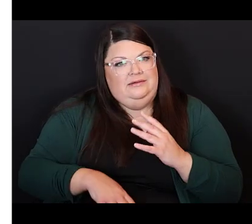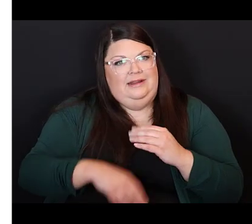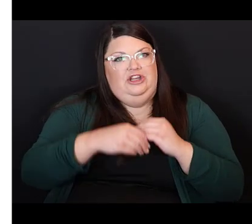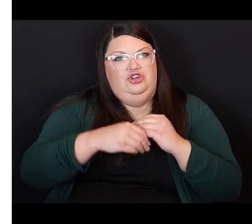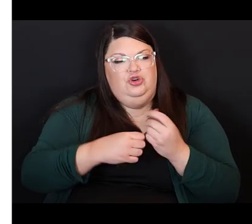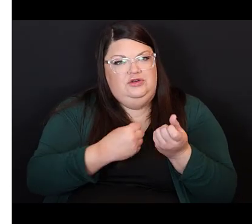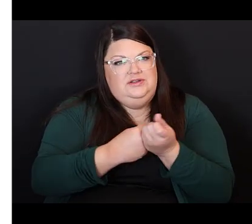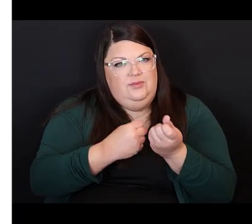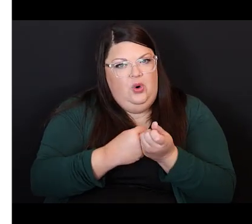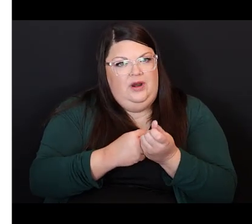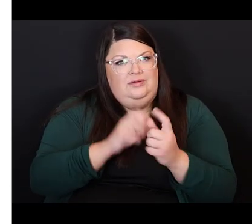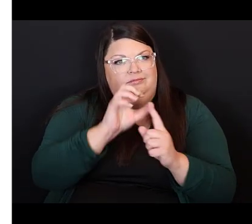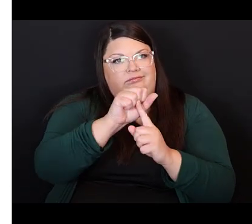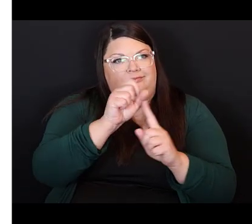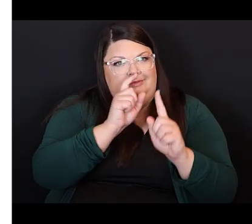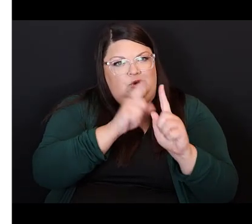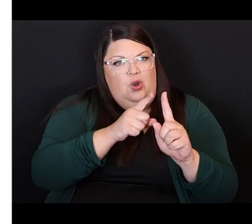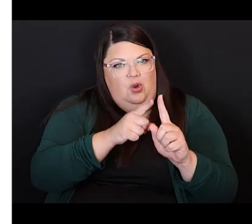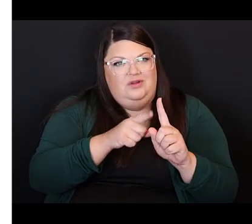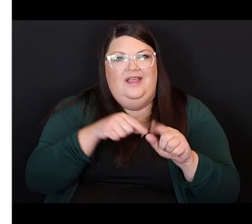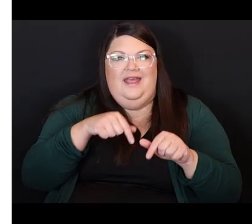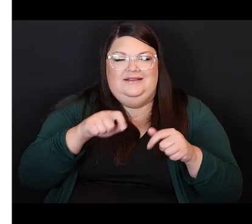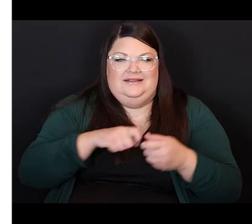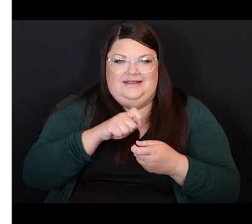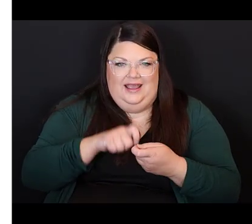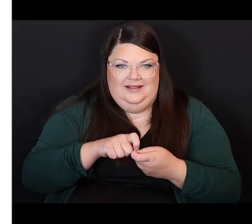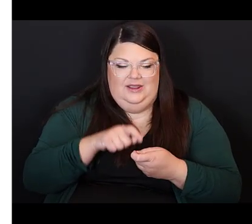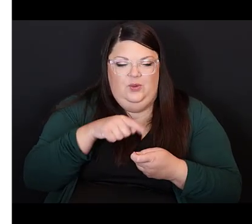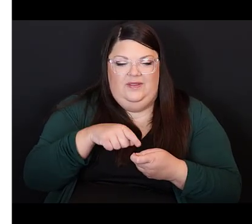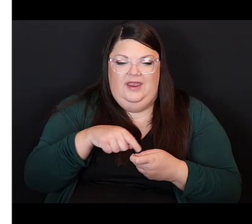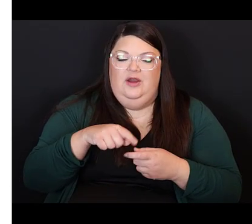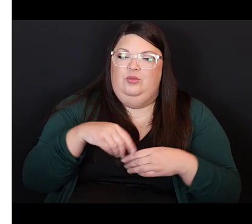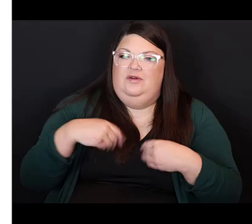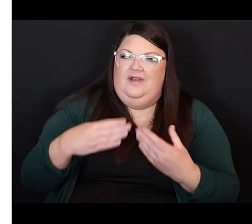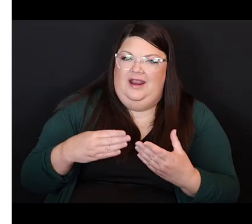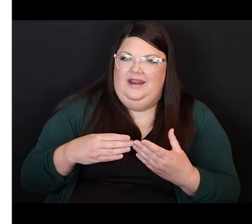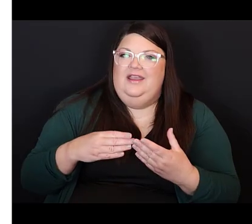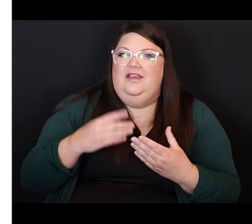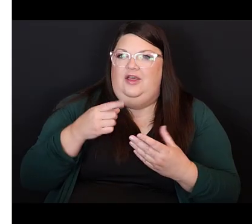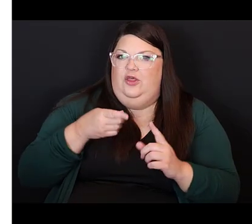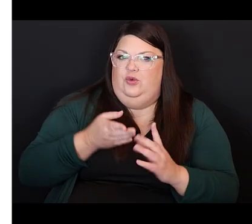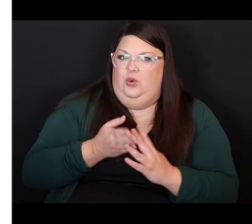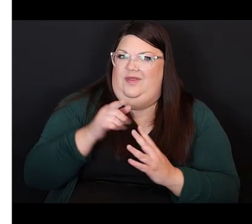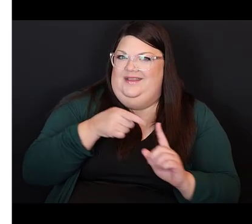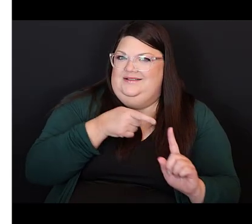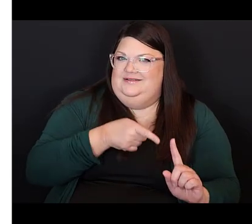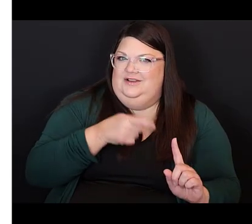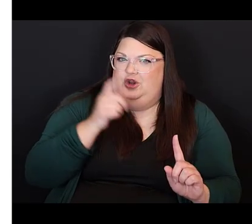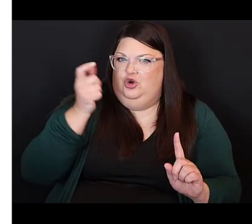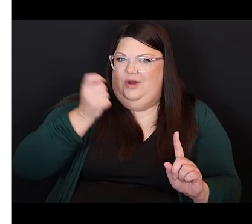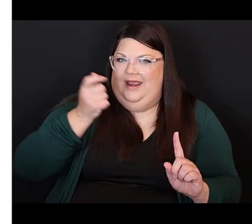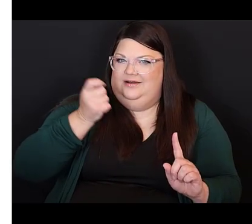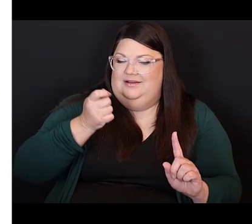goals, and that’s exactly what ServiceSource is providing through this grant. But they aren’t